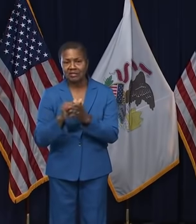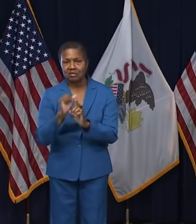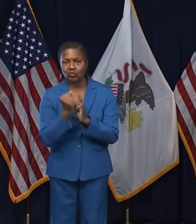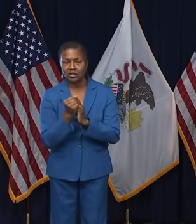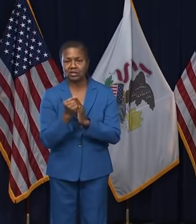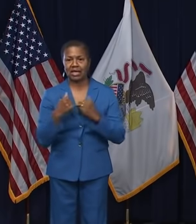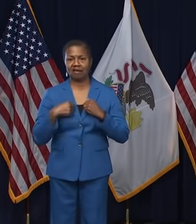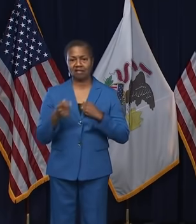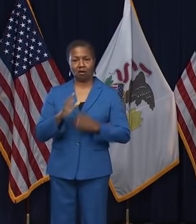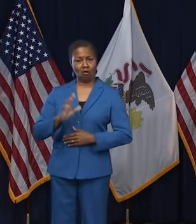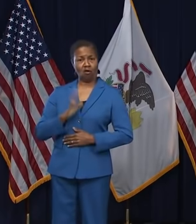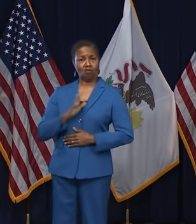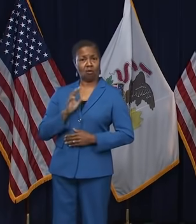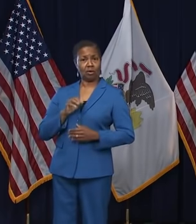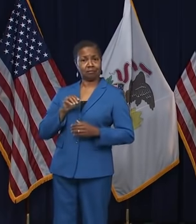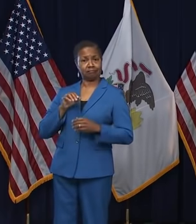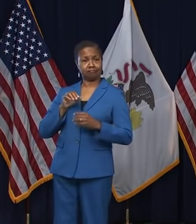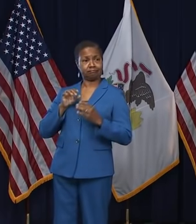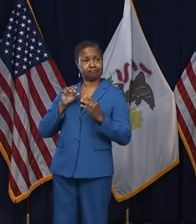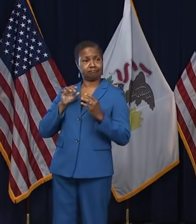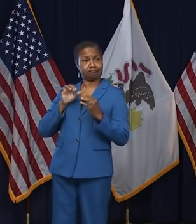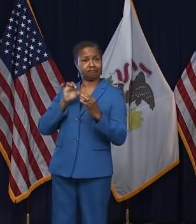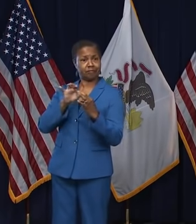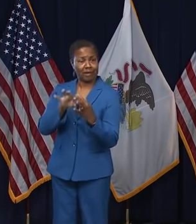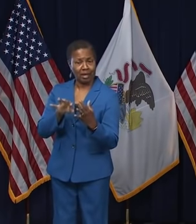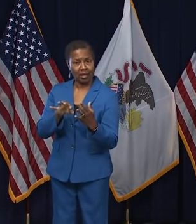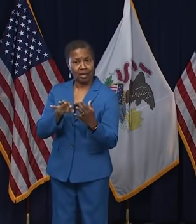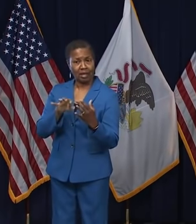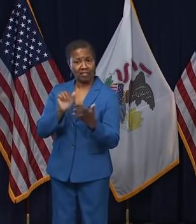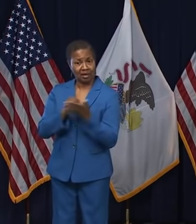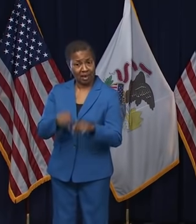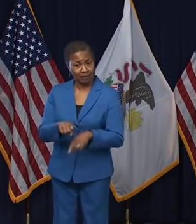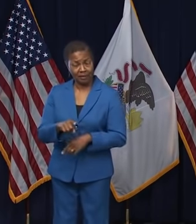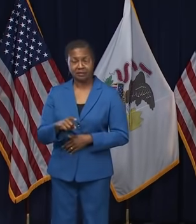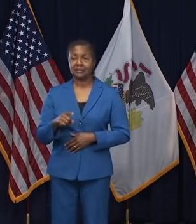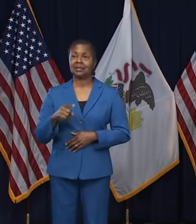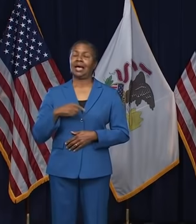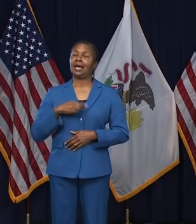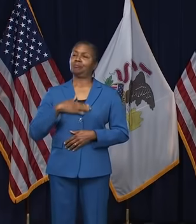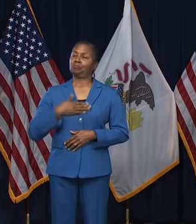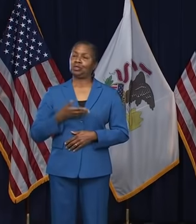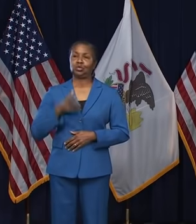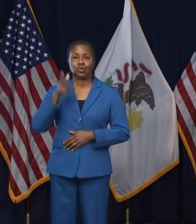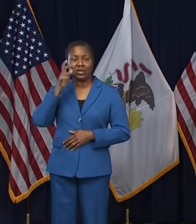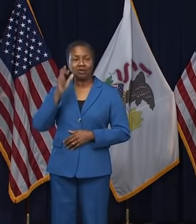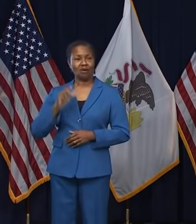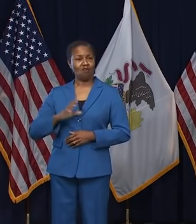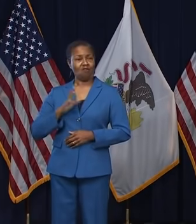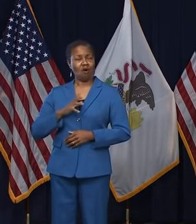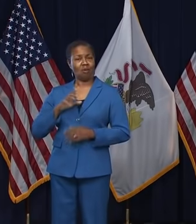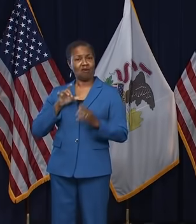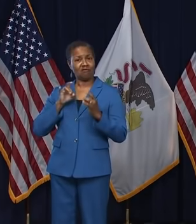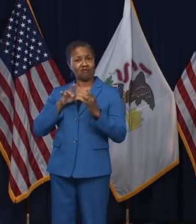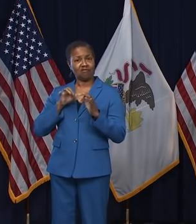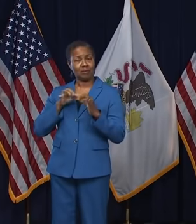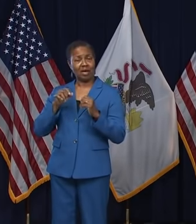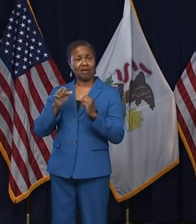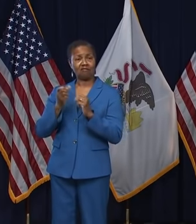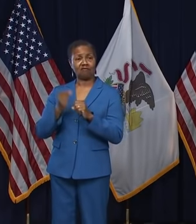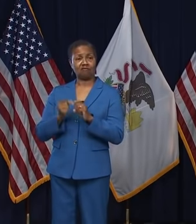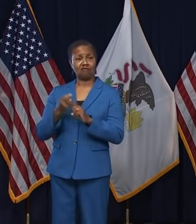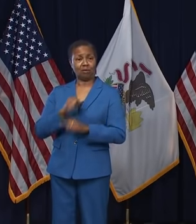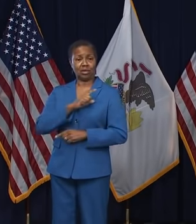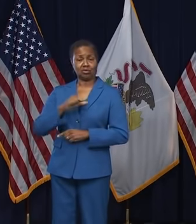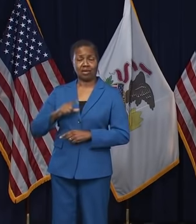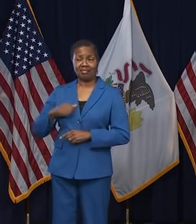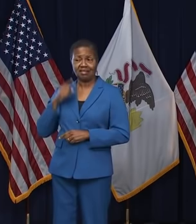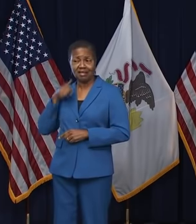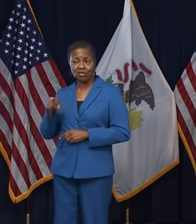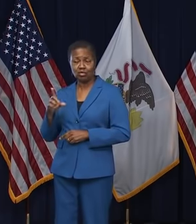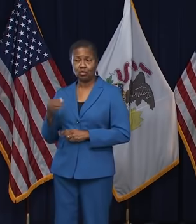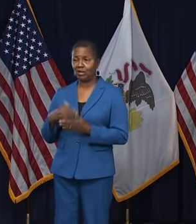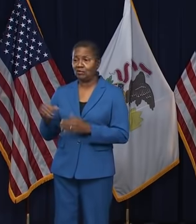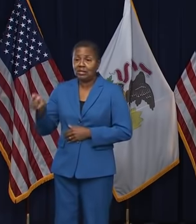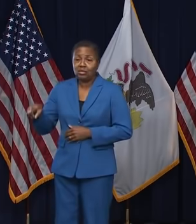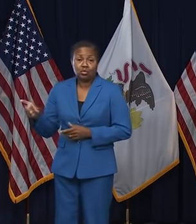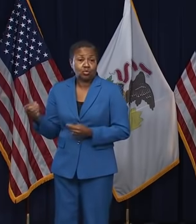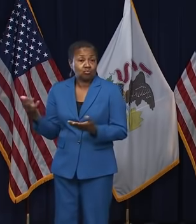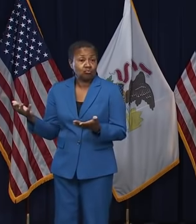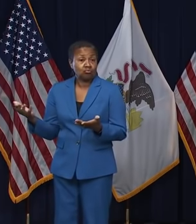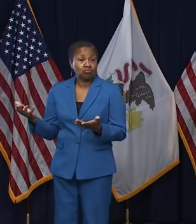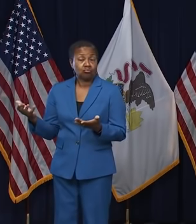of the legislature and to deal